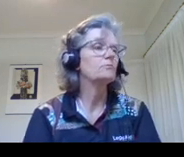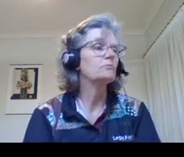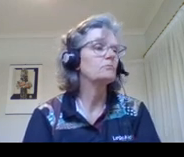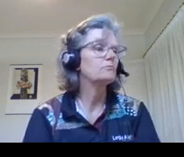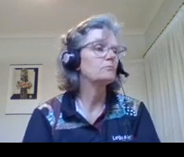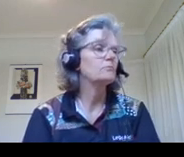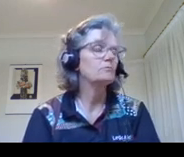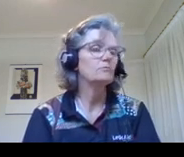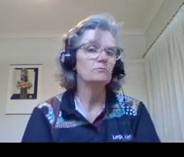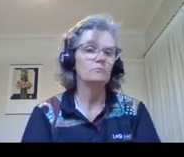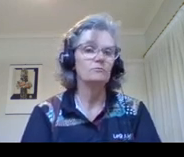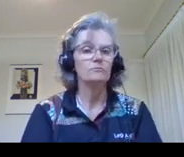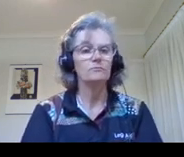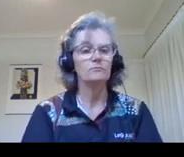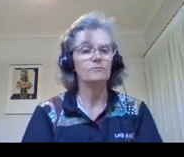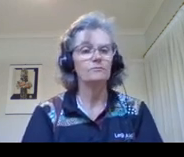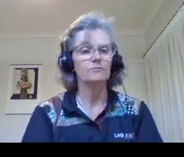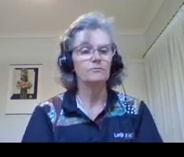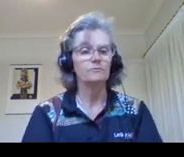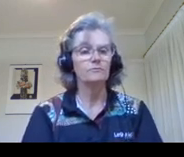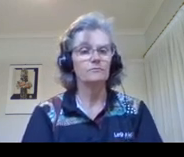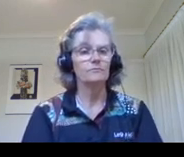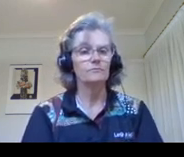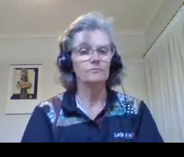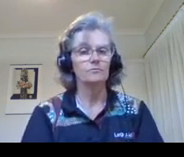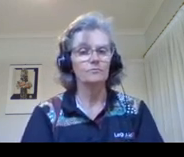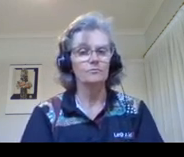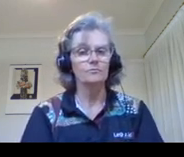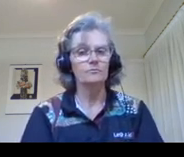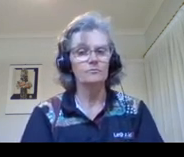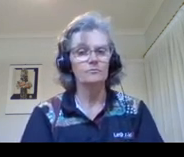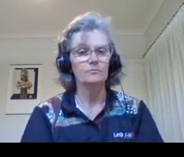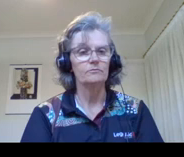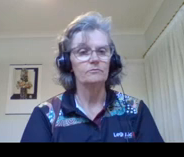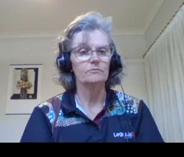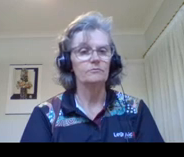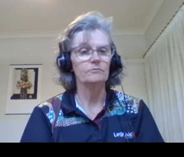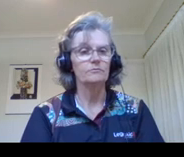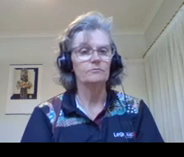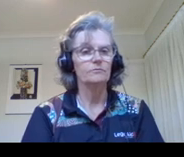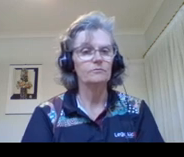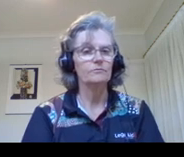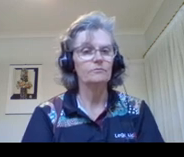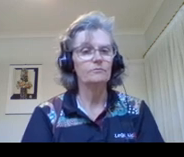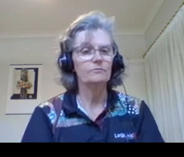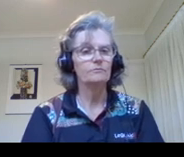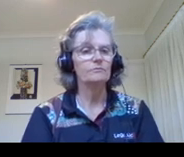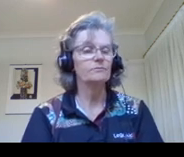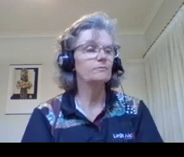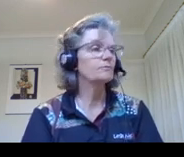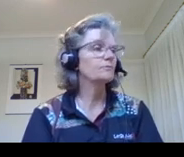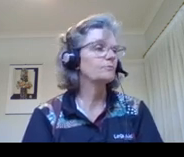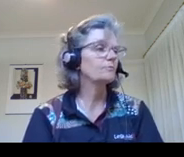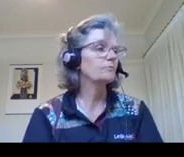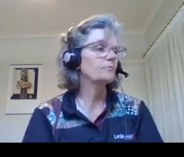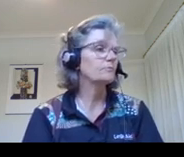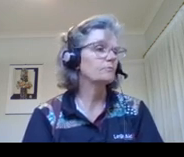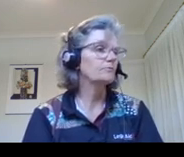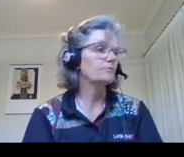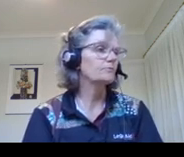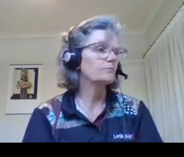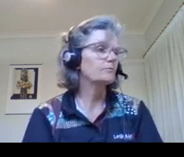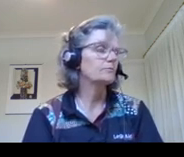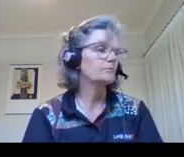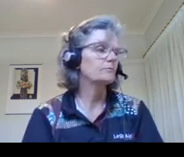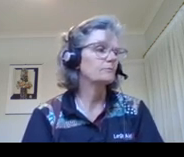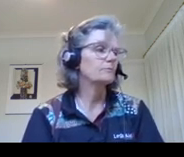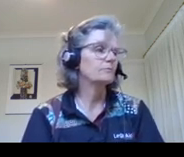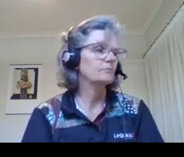not you know that's that that's an online platform ASIC financial investment scam they are they do